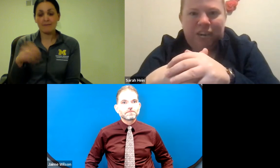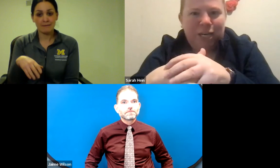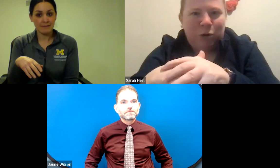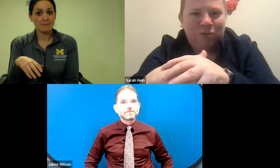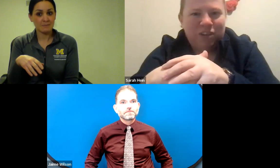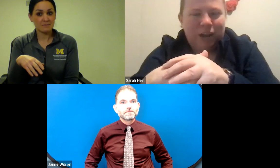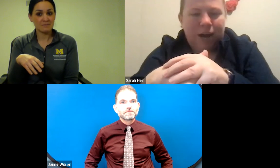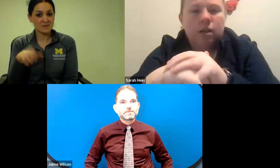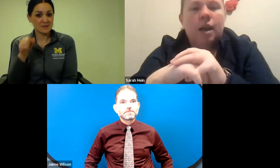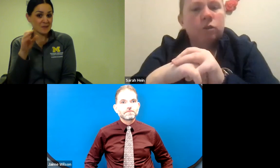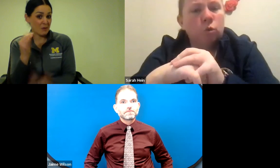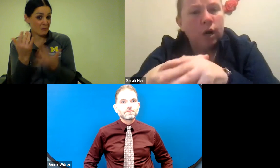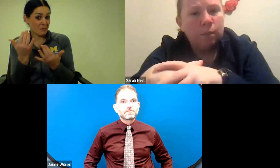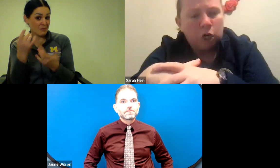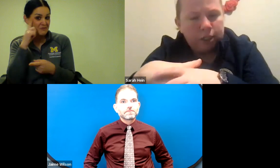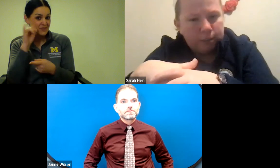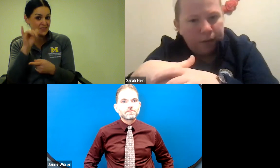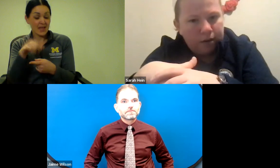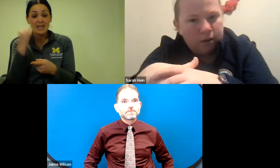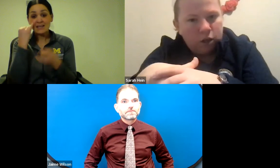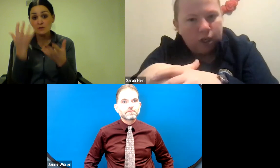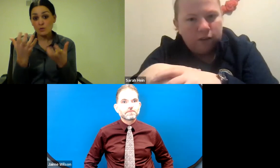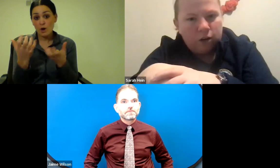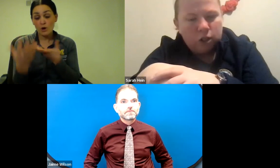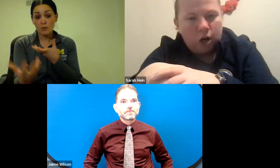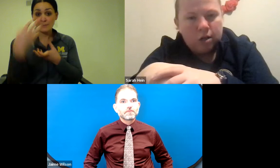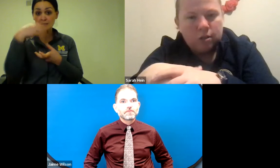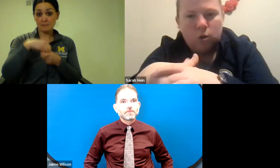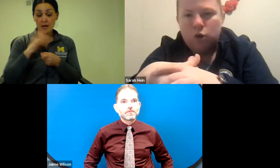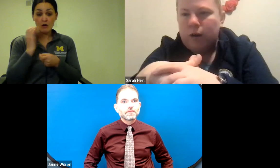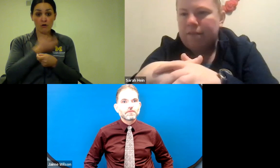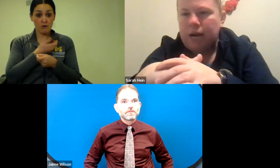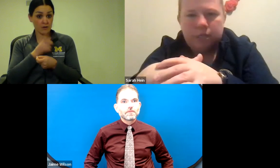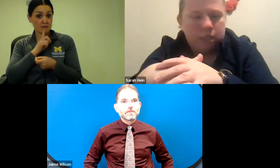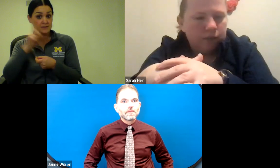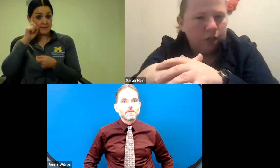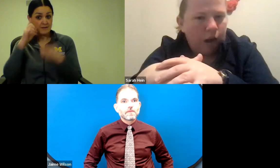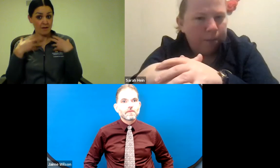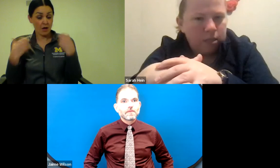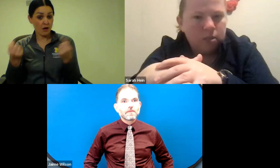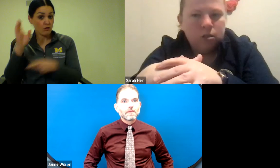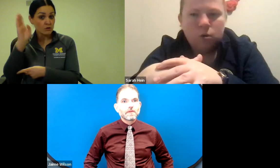Sarah Hein: day to him for that, if you want to post it to put on our desktop, or we have, Id as a topic